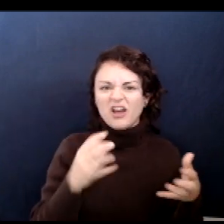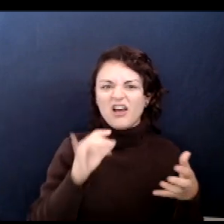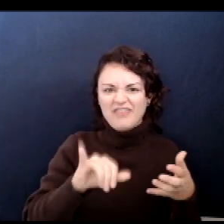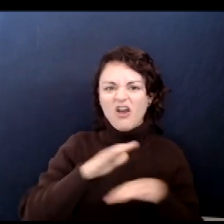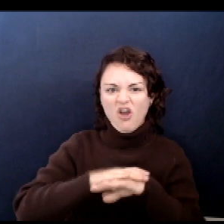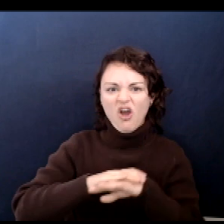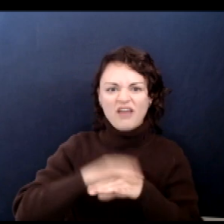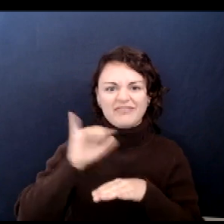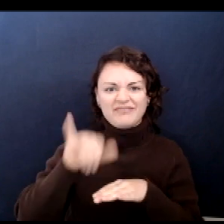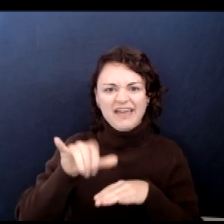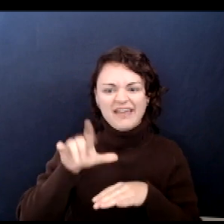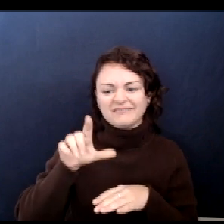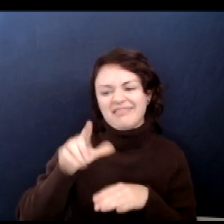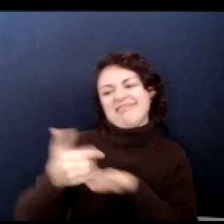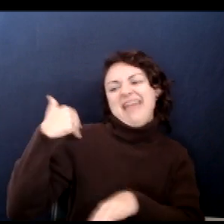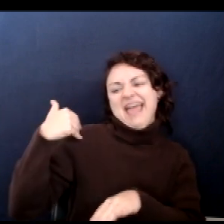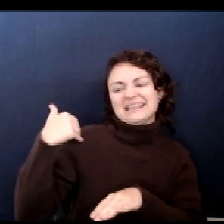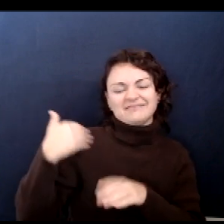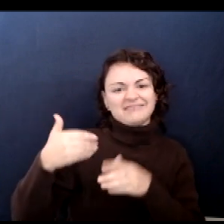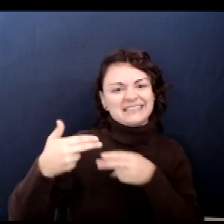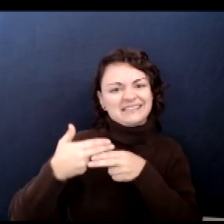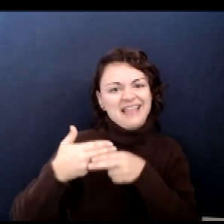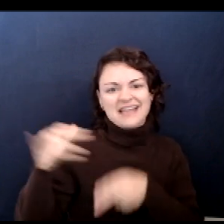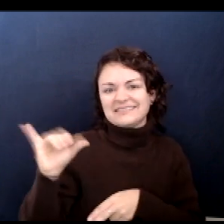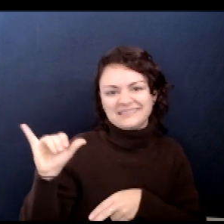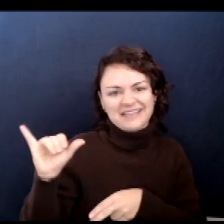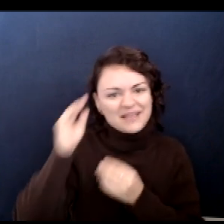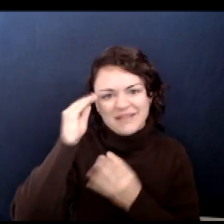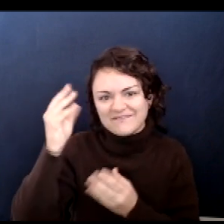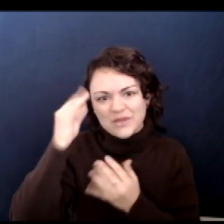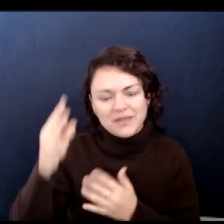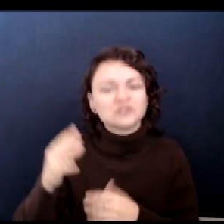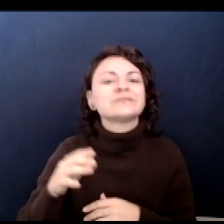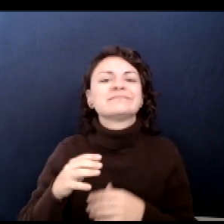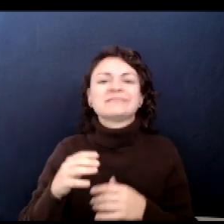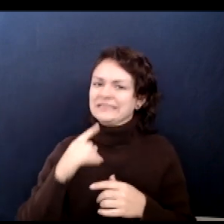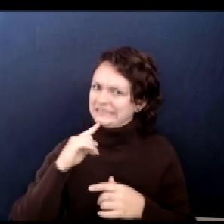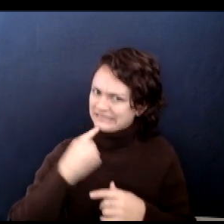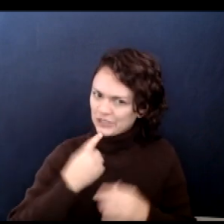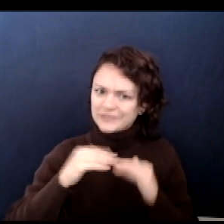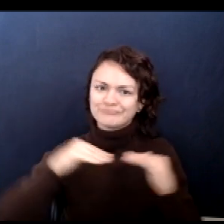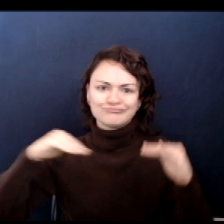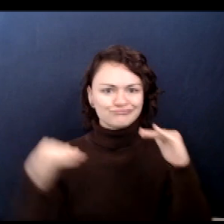there were significant disparities between certain age ranges.